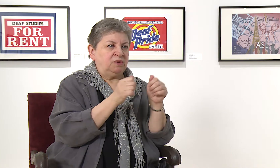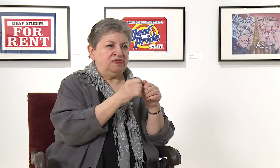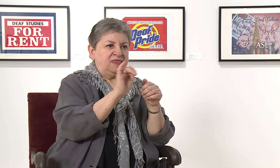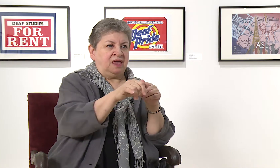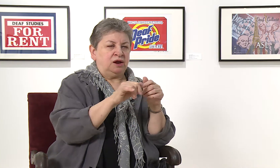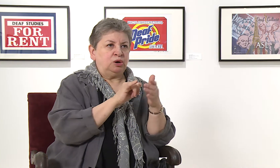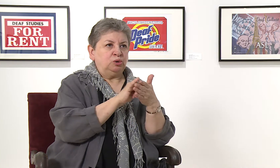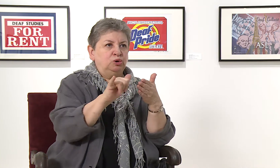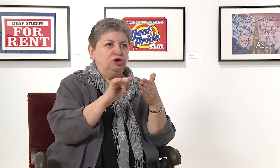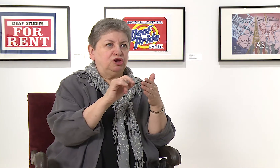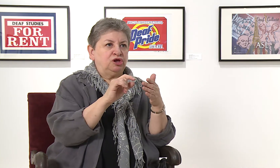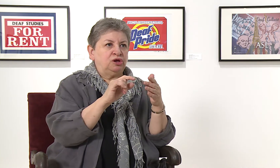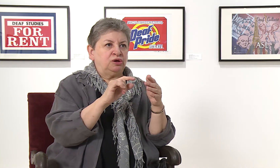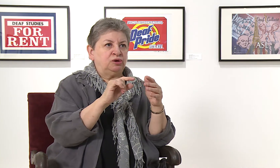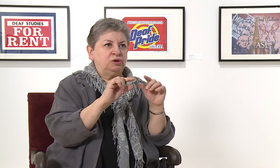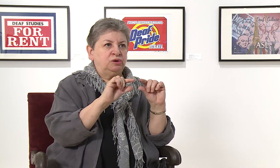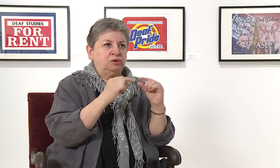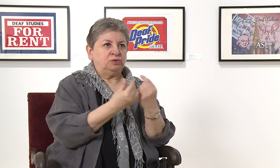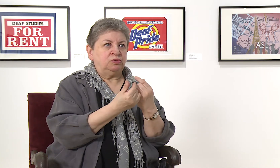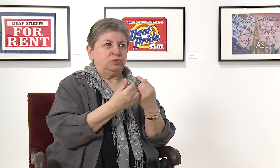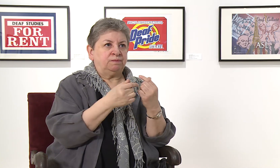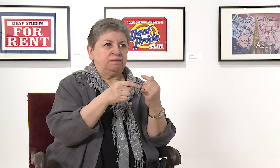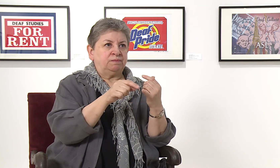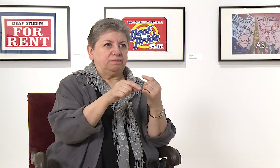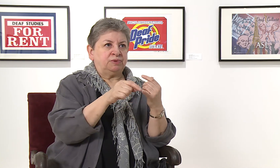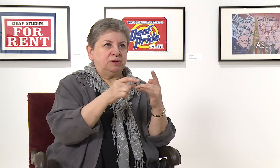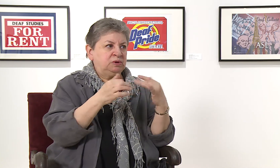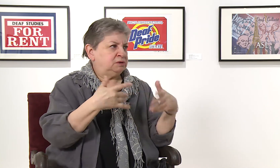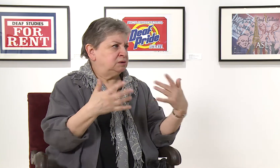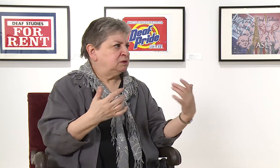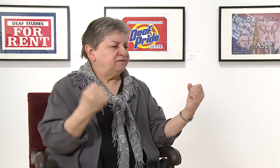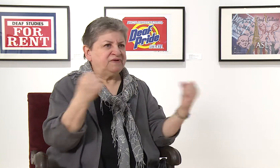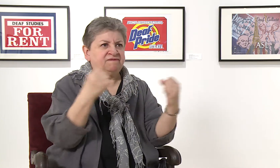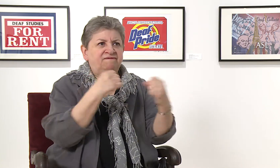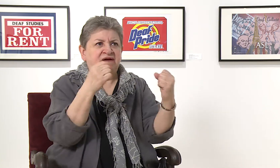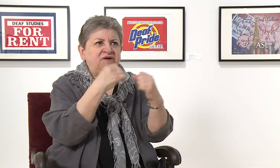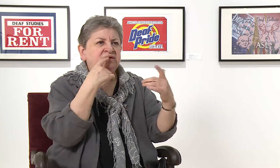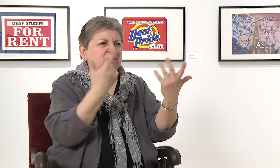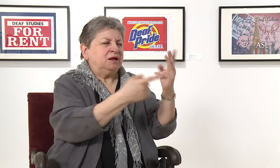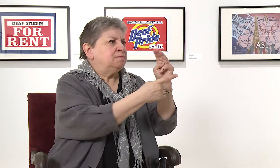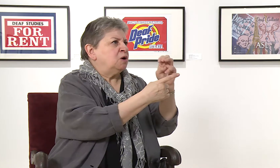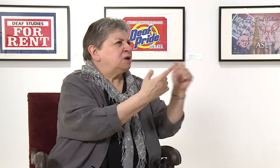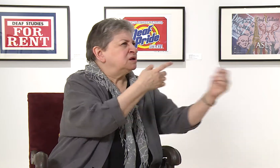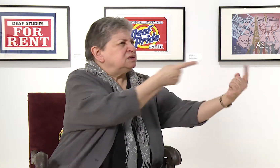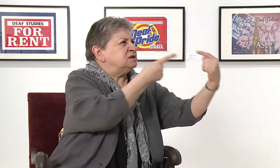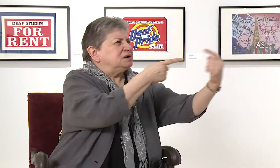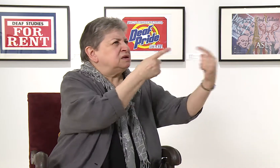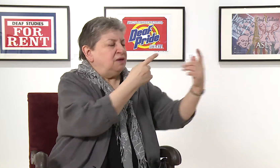I got involved in artivism with that group in New York City at the beginning of my time there,